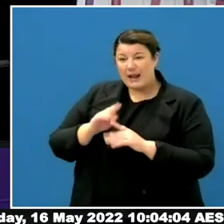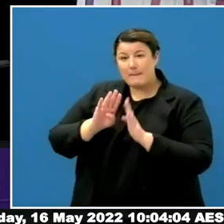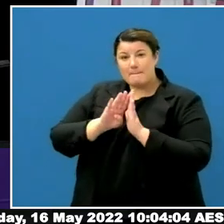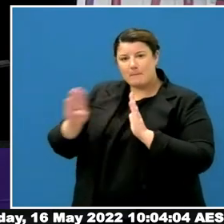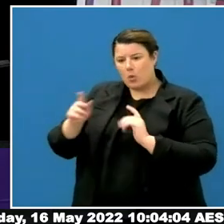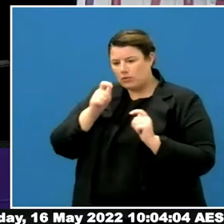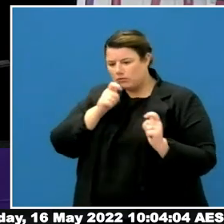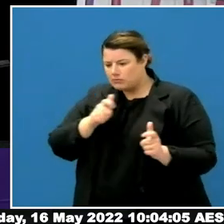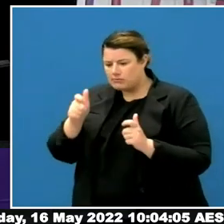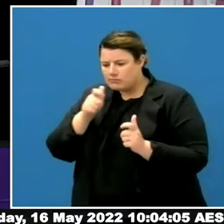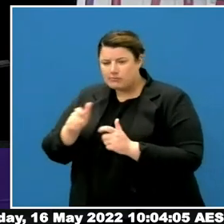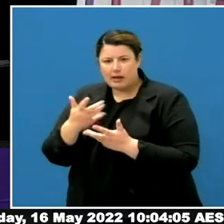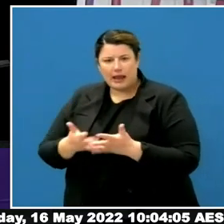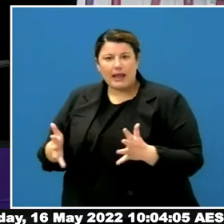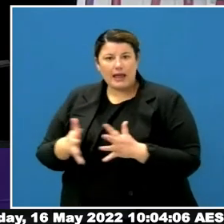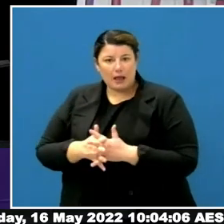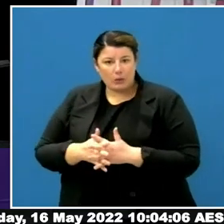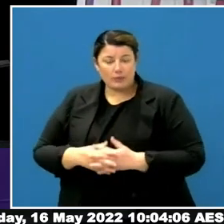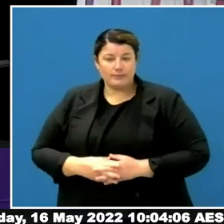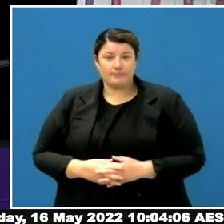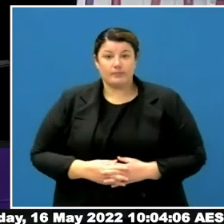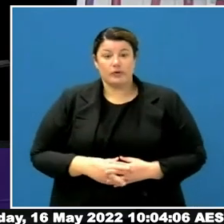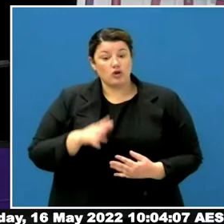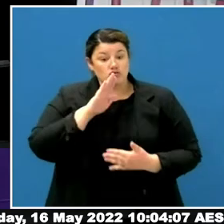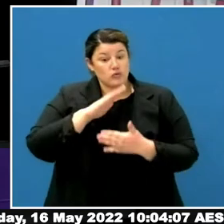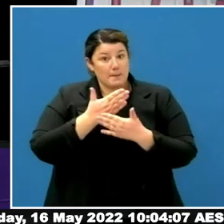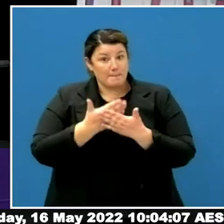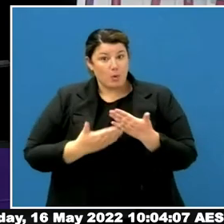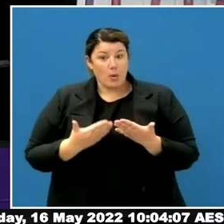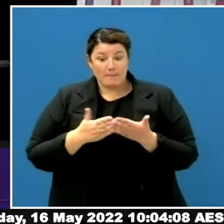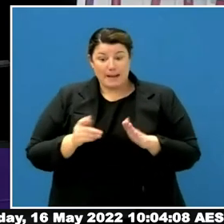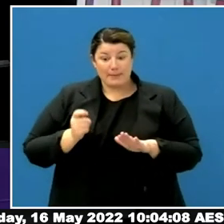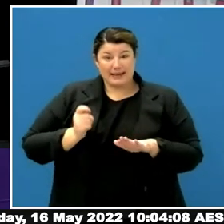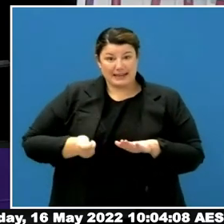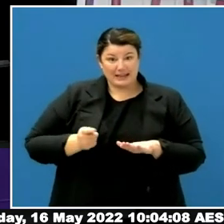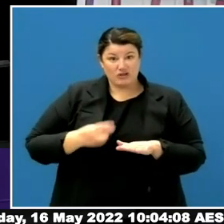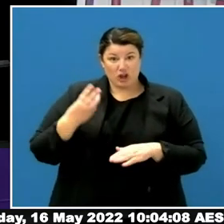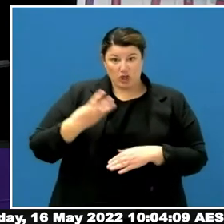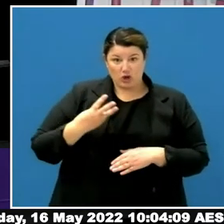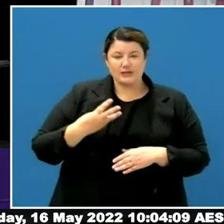The Commissioners' report on Public hearing 13 has now been published and it is available